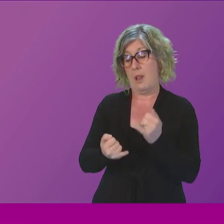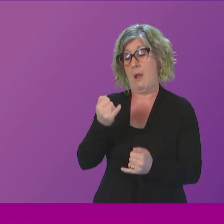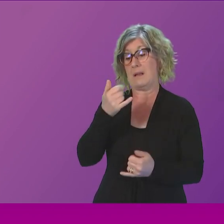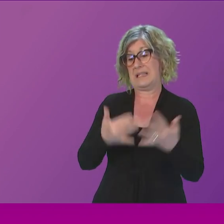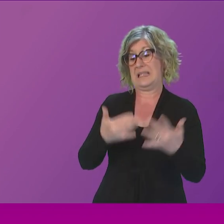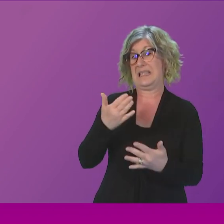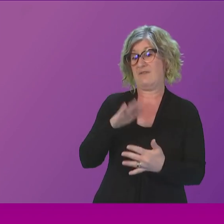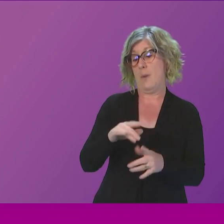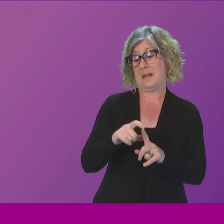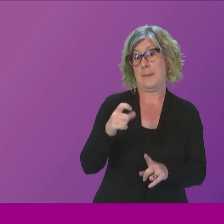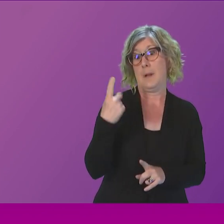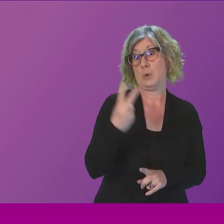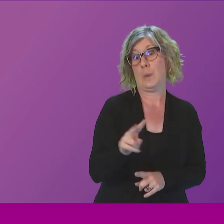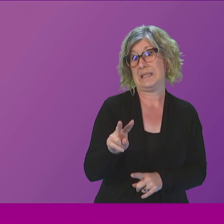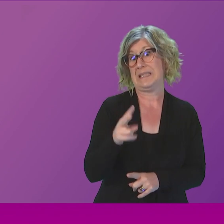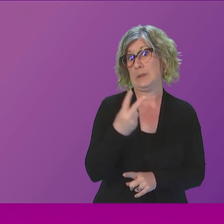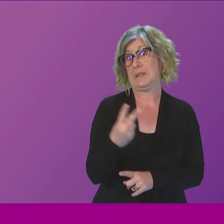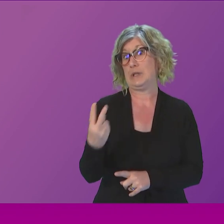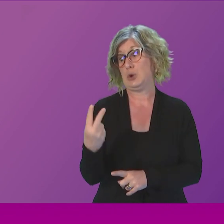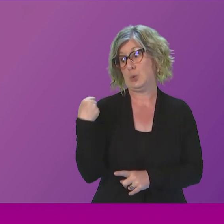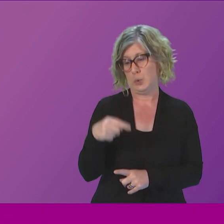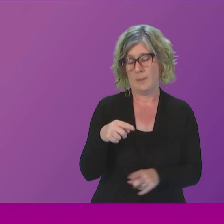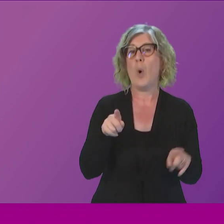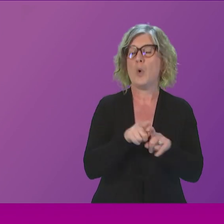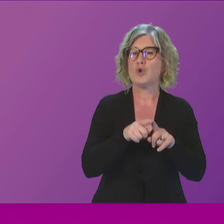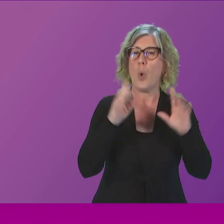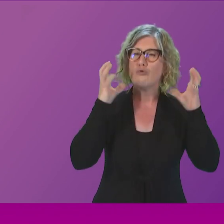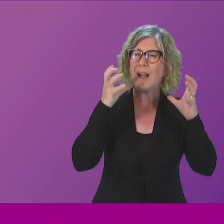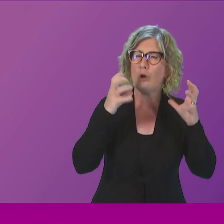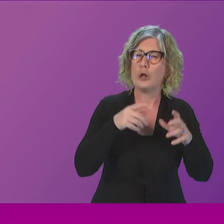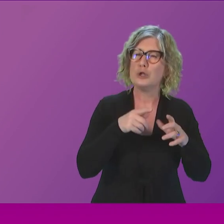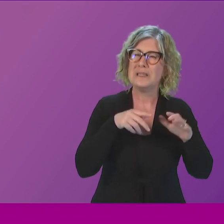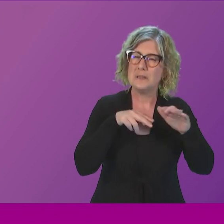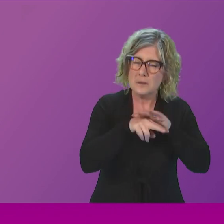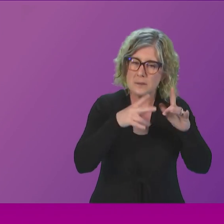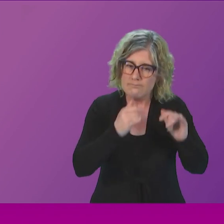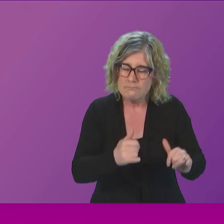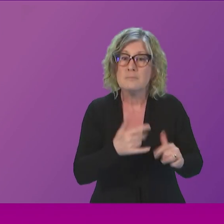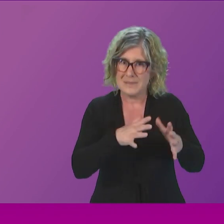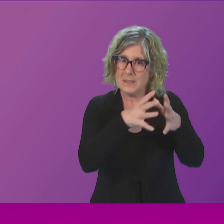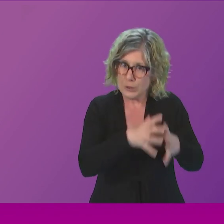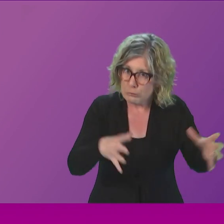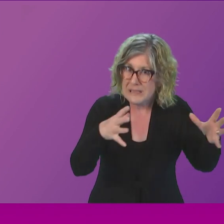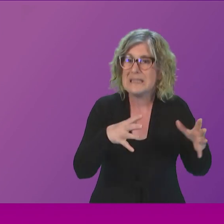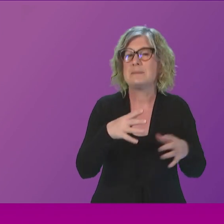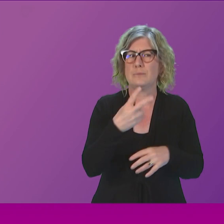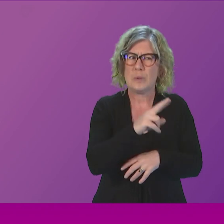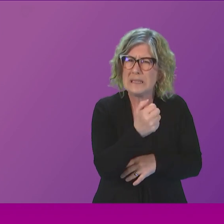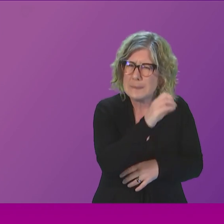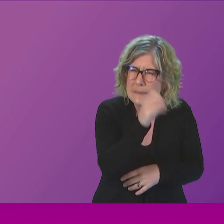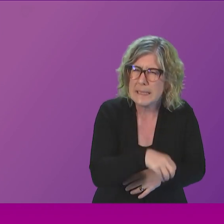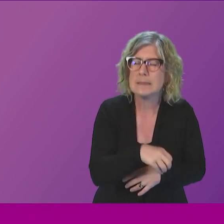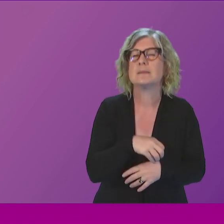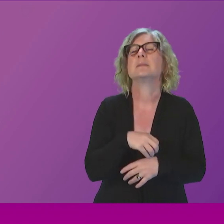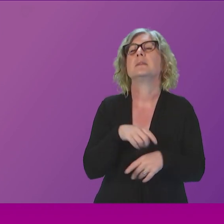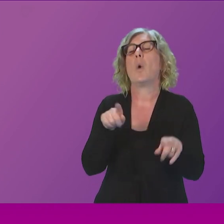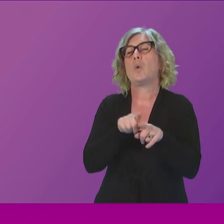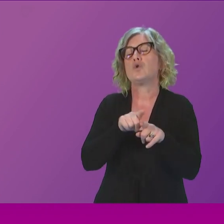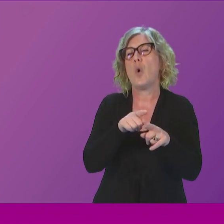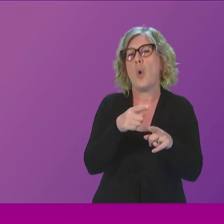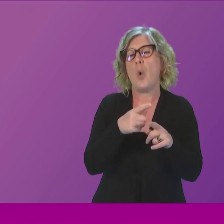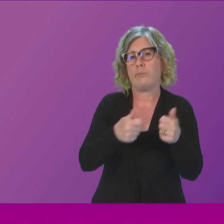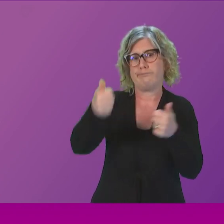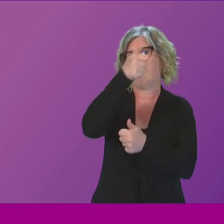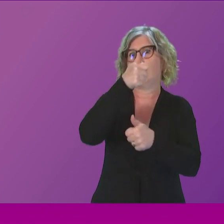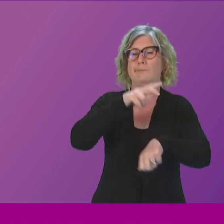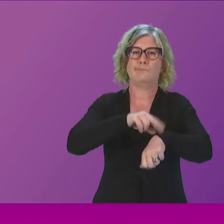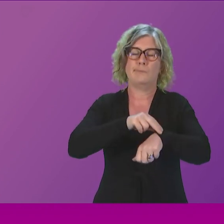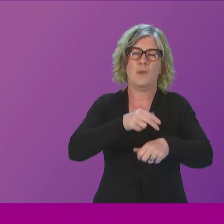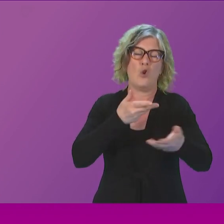We have increased numbers of consultant radiologists by 60 per cent as well and we have a higher